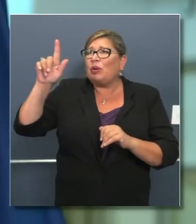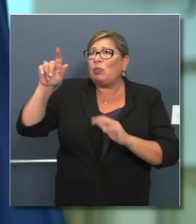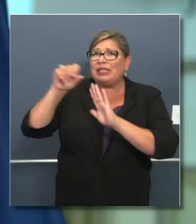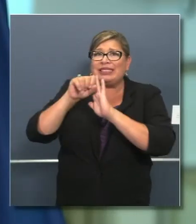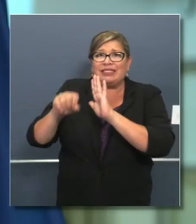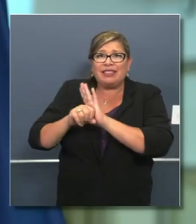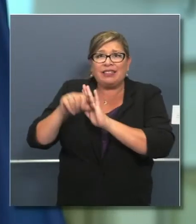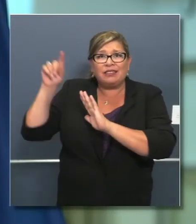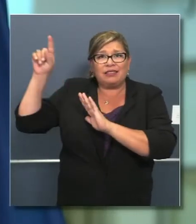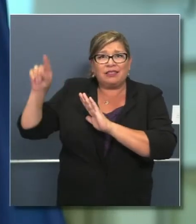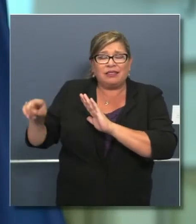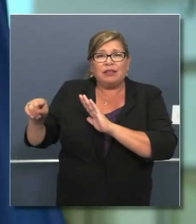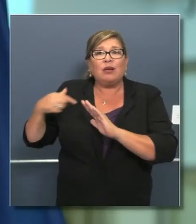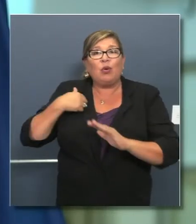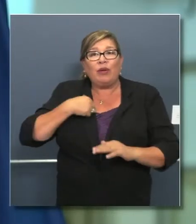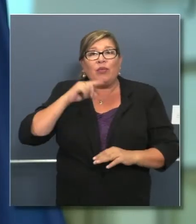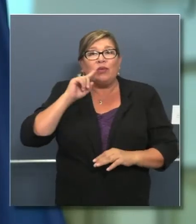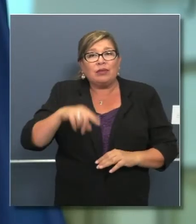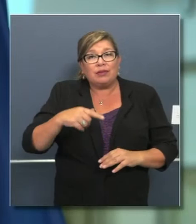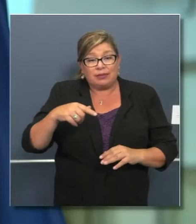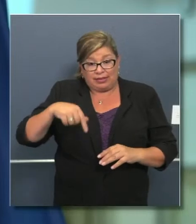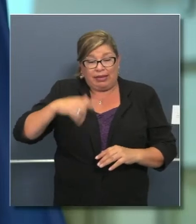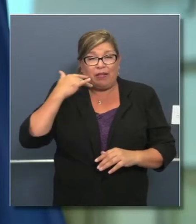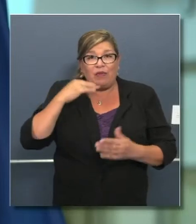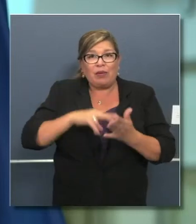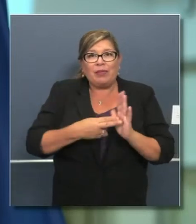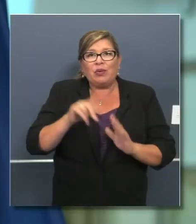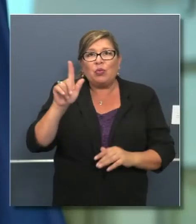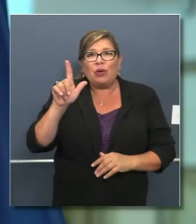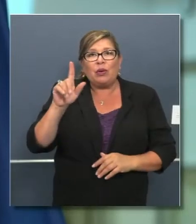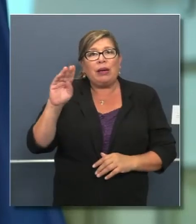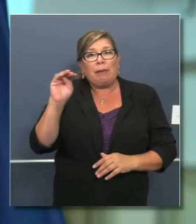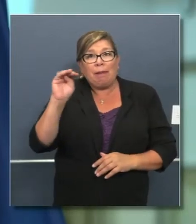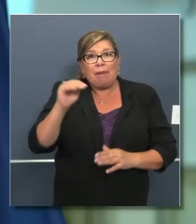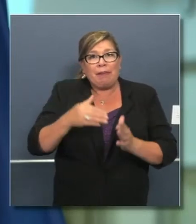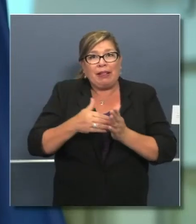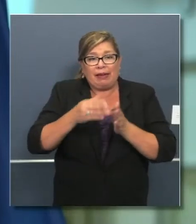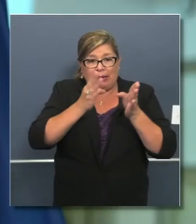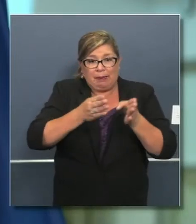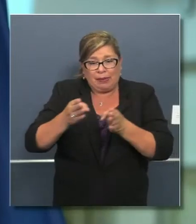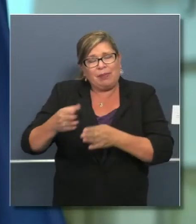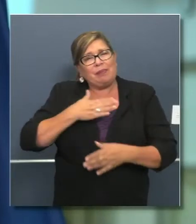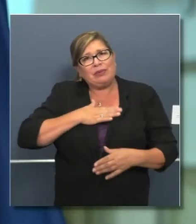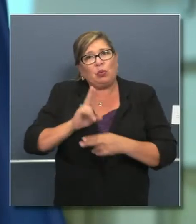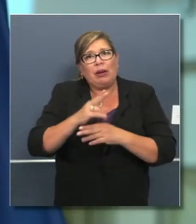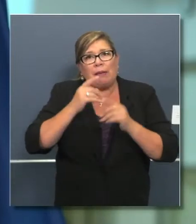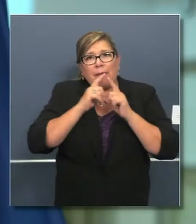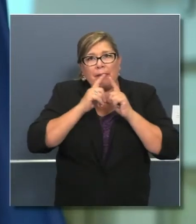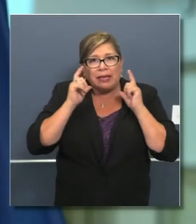we are requesting to put masks on and and again a real framework of supporting local